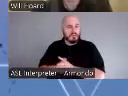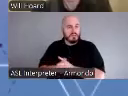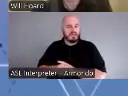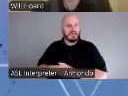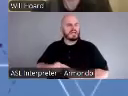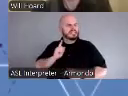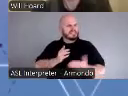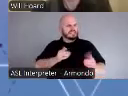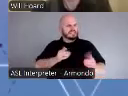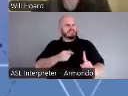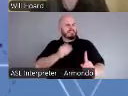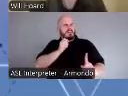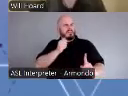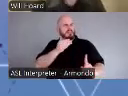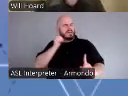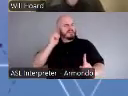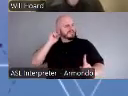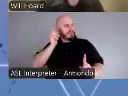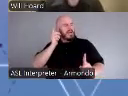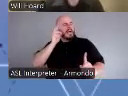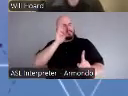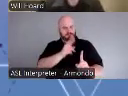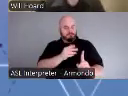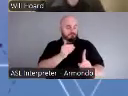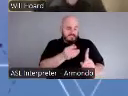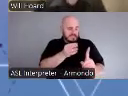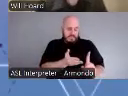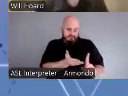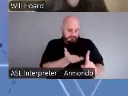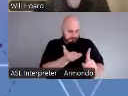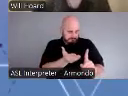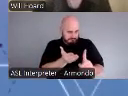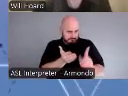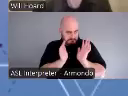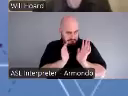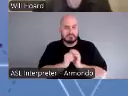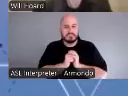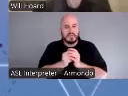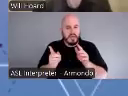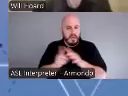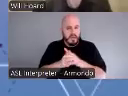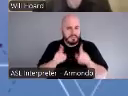but I'm going to respect them and let them take that path?